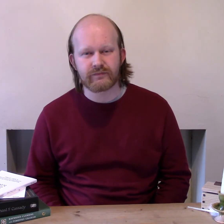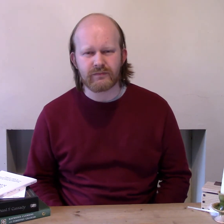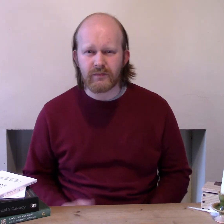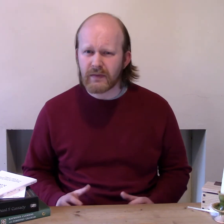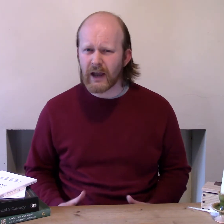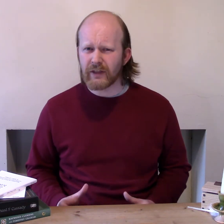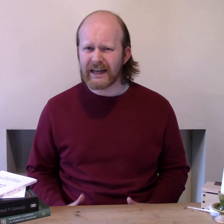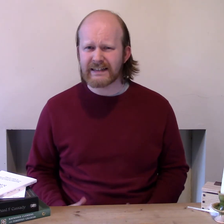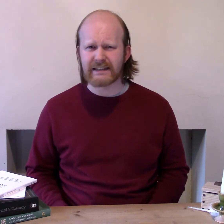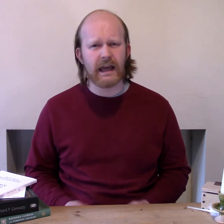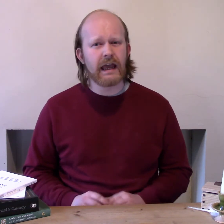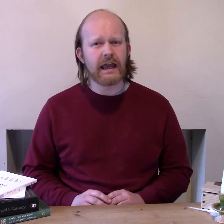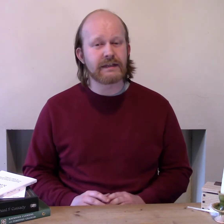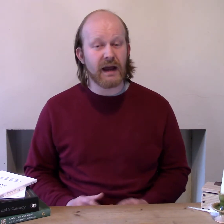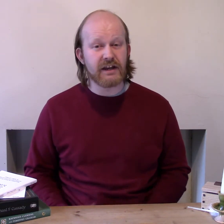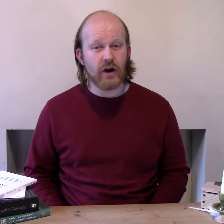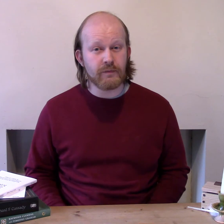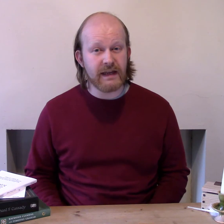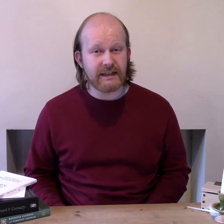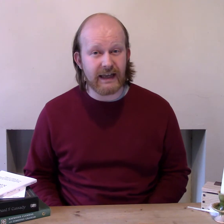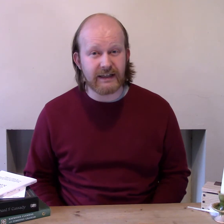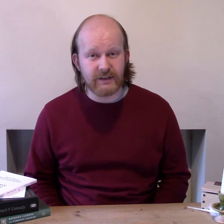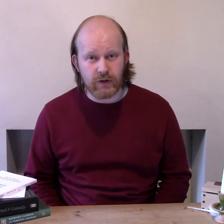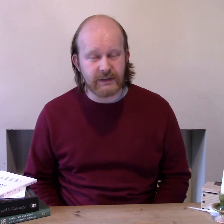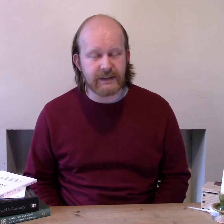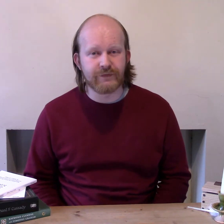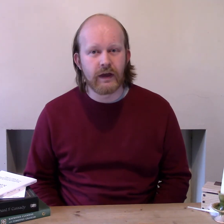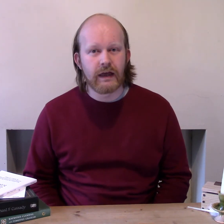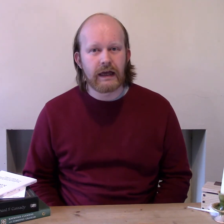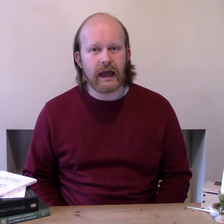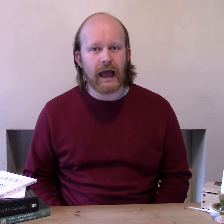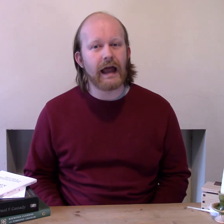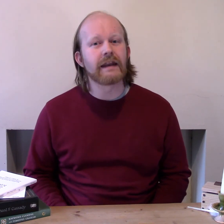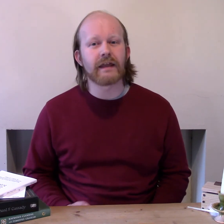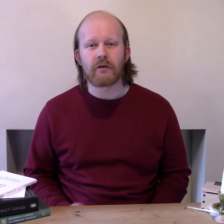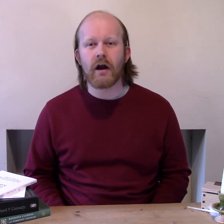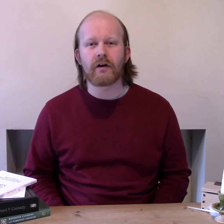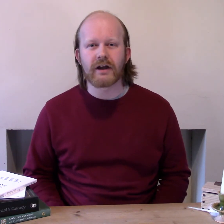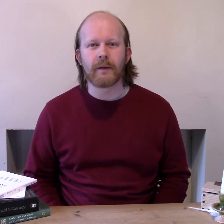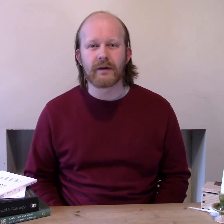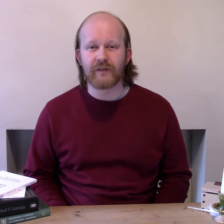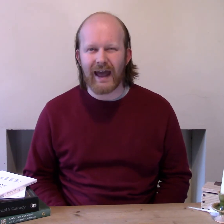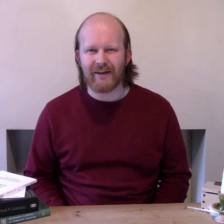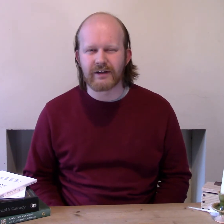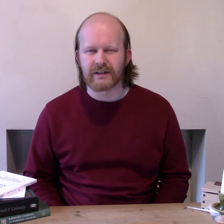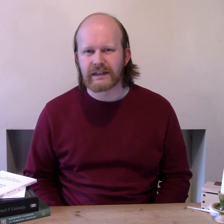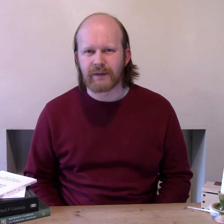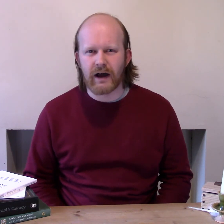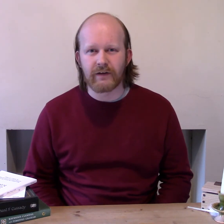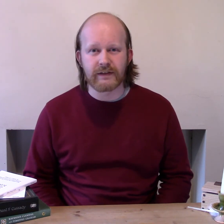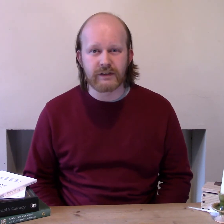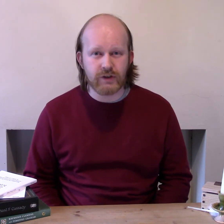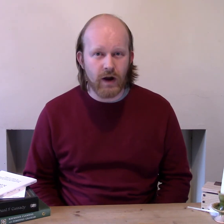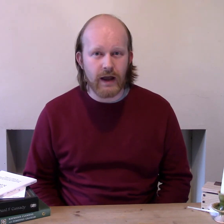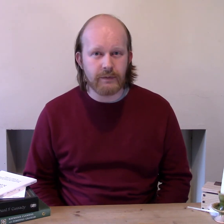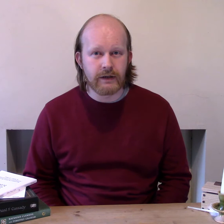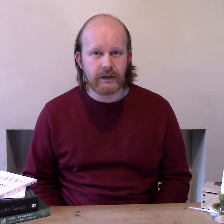The list of signs is by no means exhaustive, and there are a couple of errors on the part of the scribe,